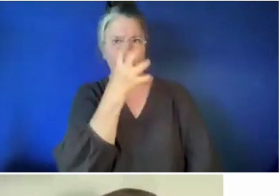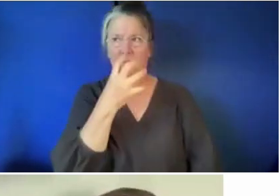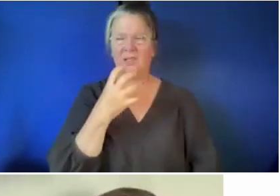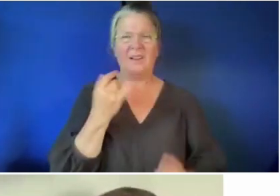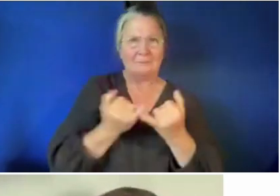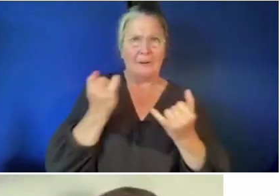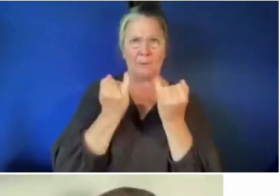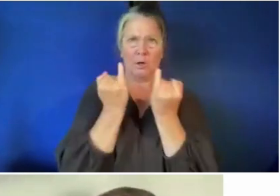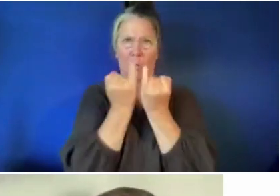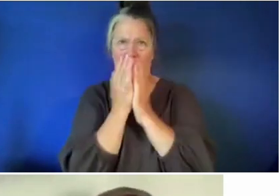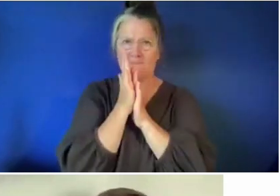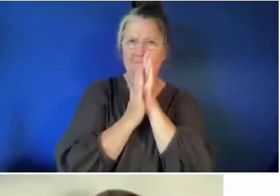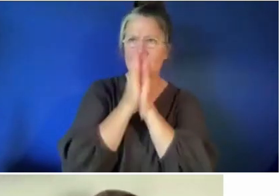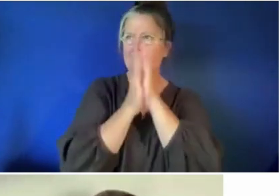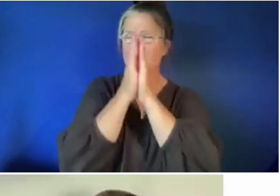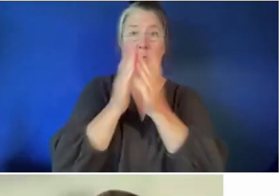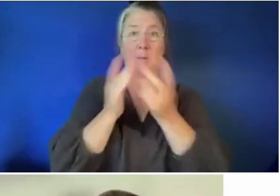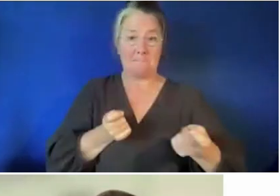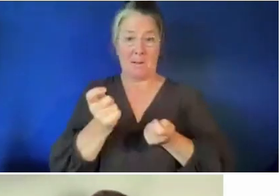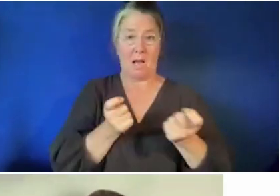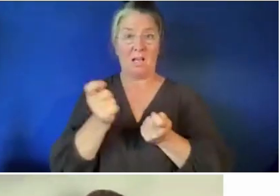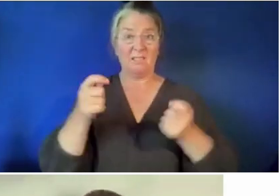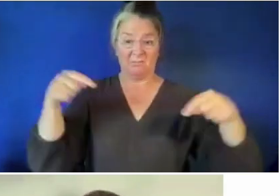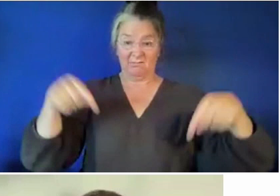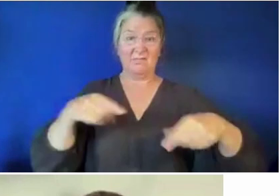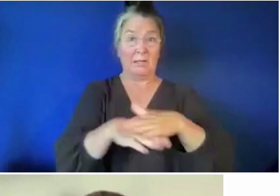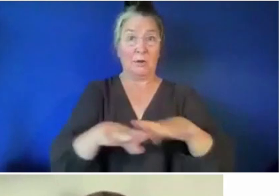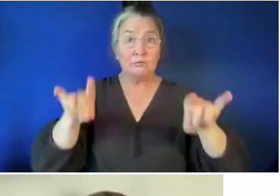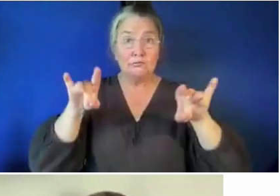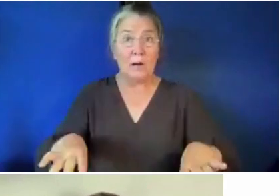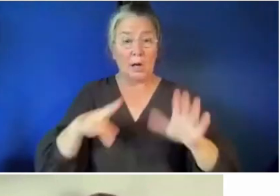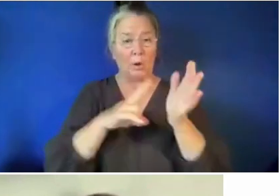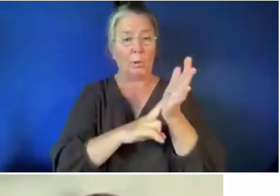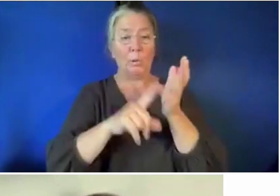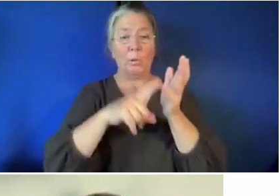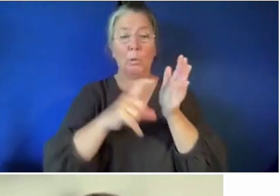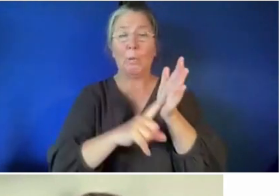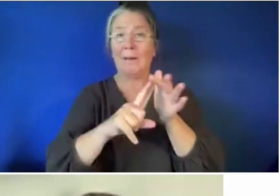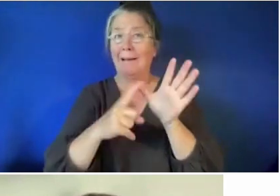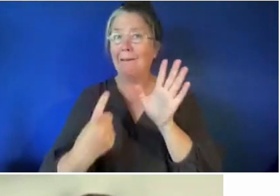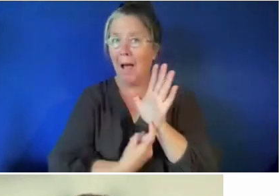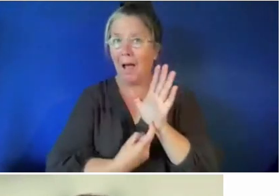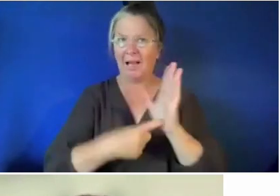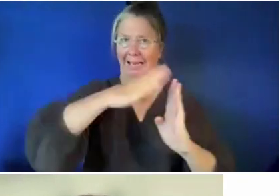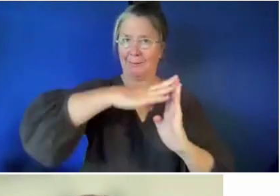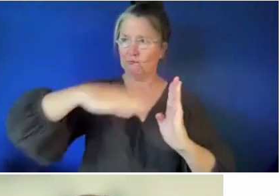the nuclear industry in Australia is growing. And so I think that there is an extent